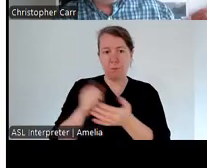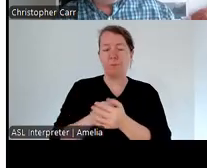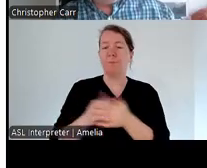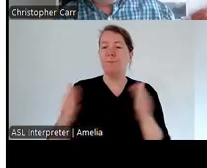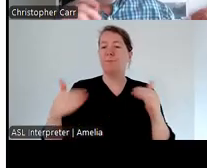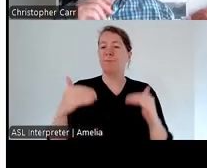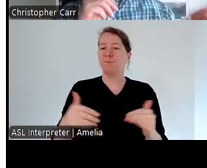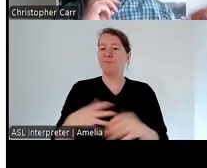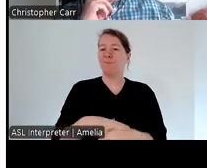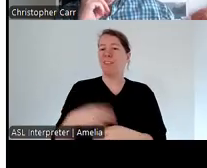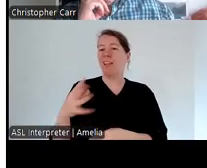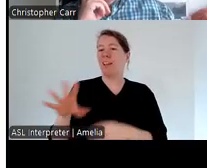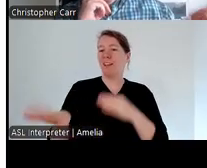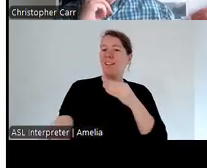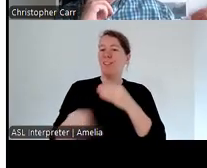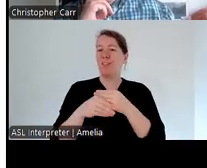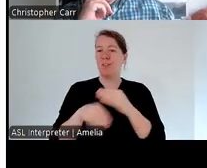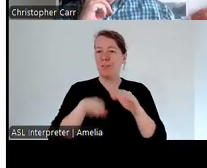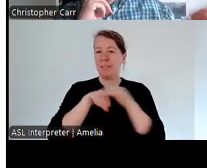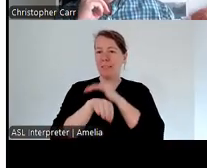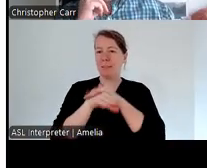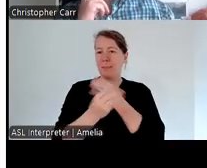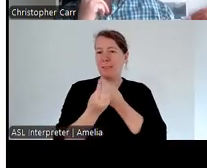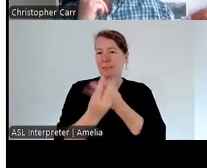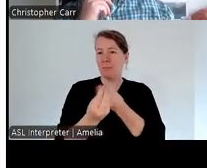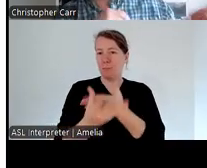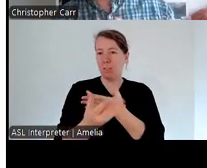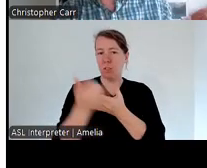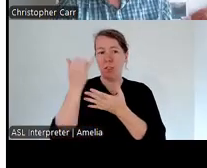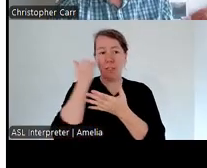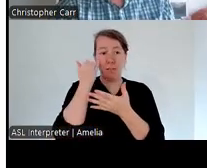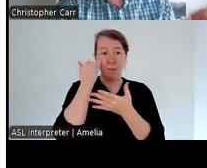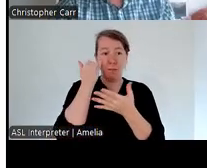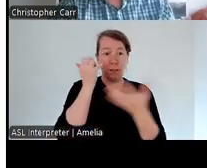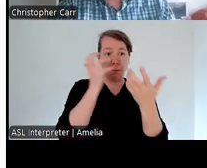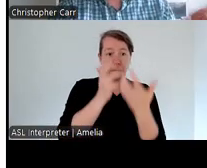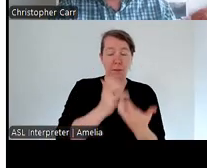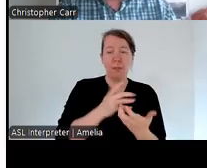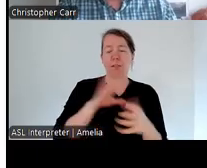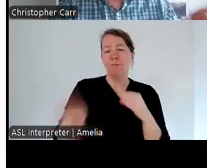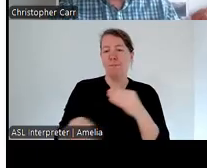fit into any one of these predefined categories. This is what it would look like,